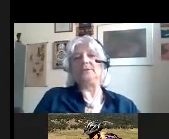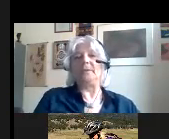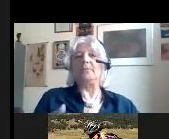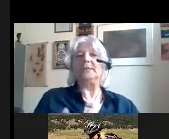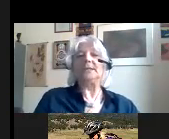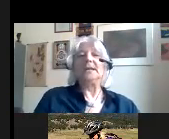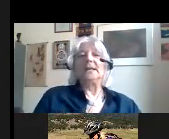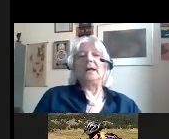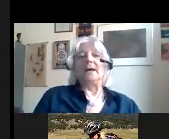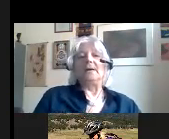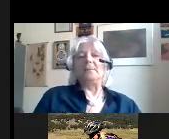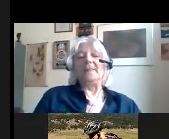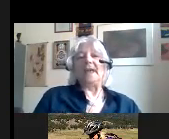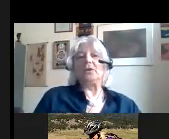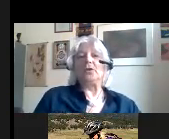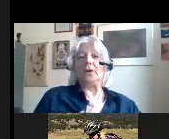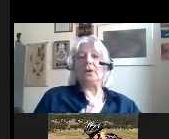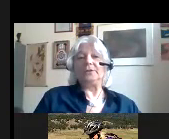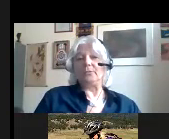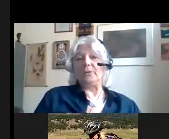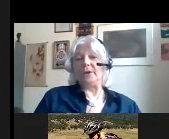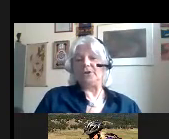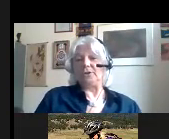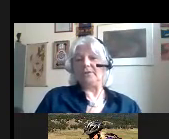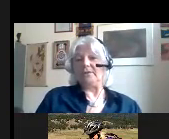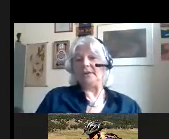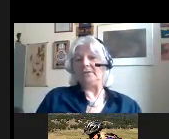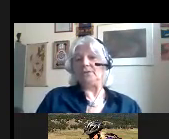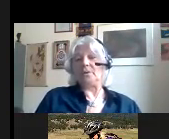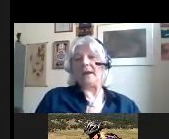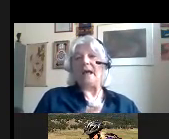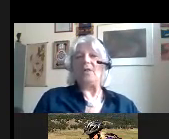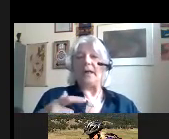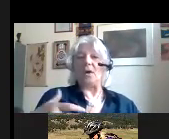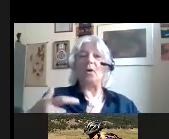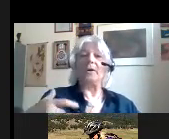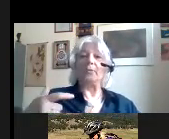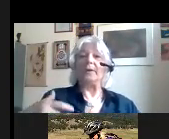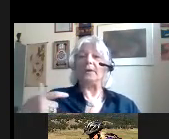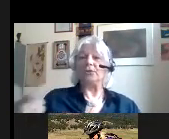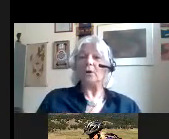those memories that could include some reproduction of the events or how that ongoing reconstruction